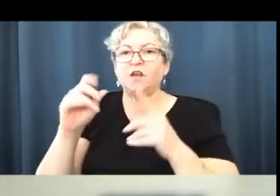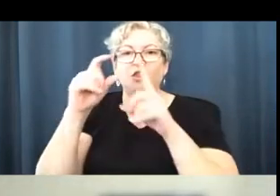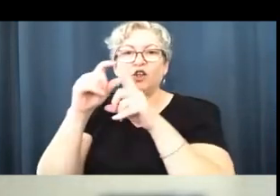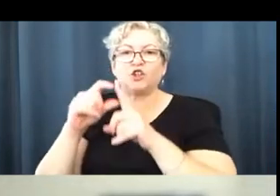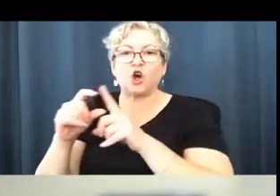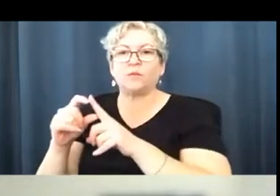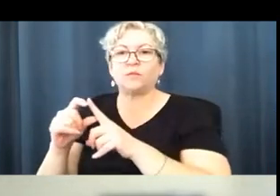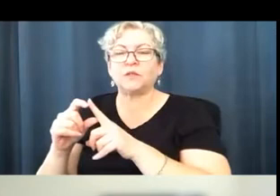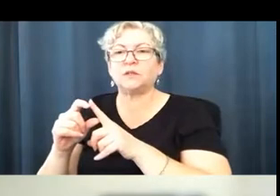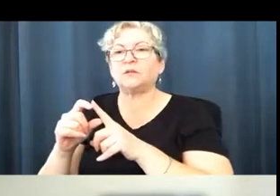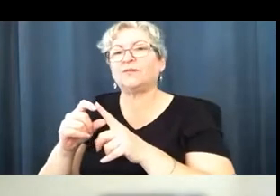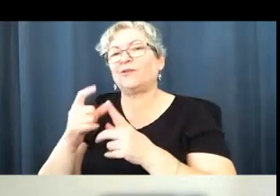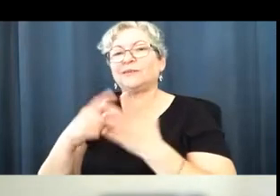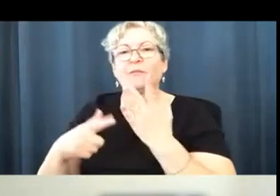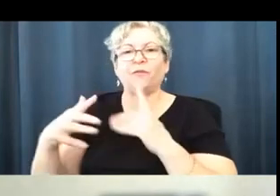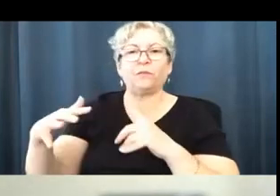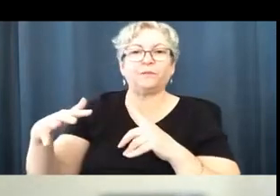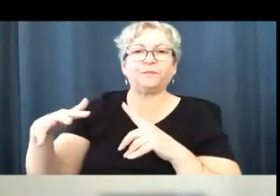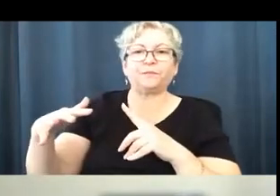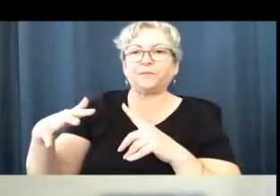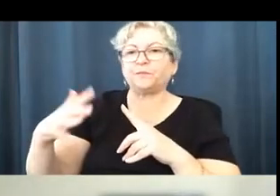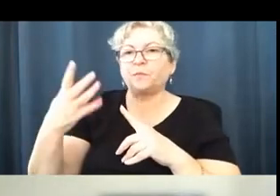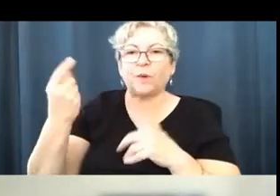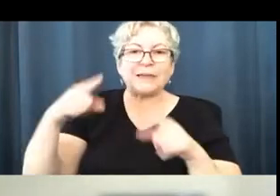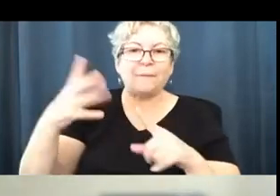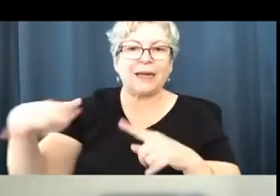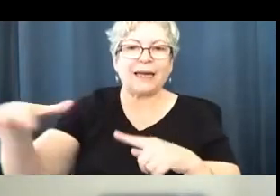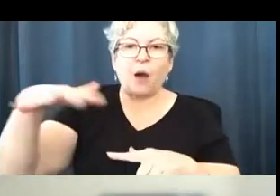some of the landscape, maybe you've got some experience with accessibility,